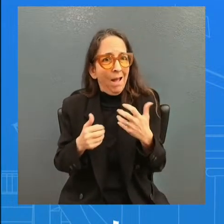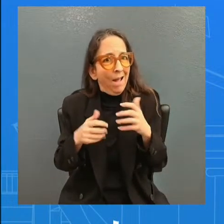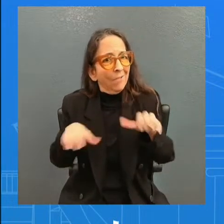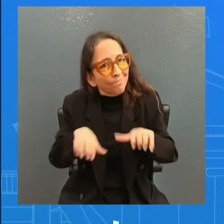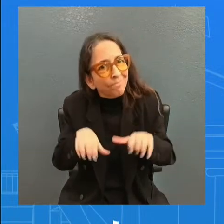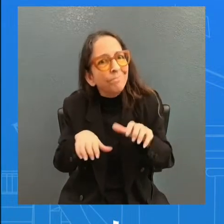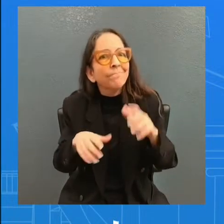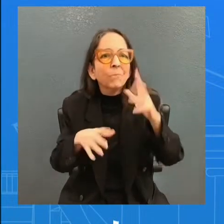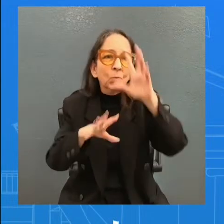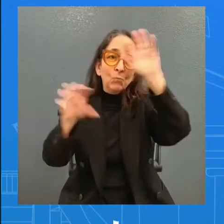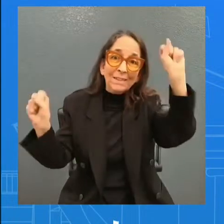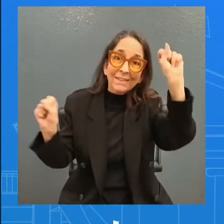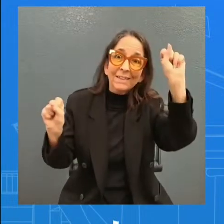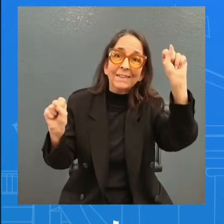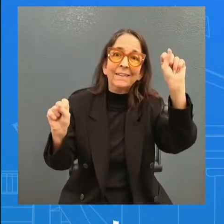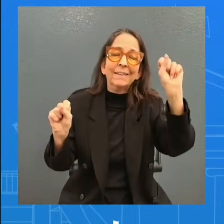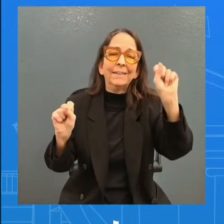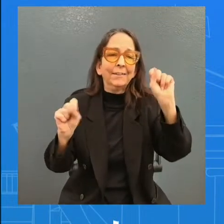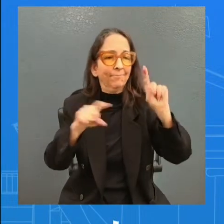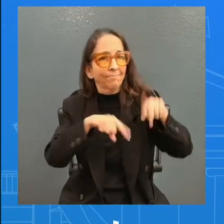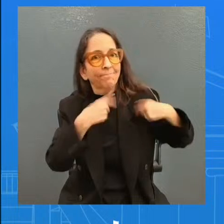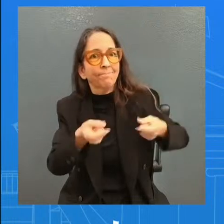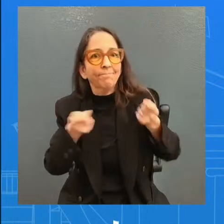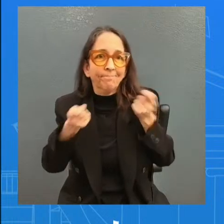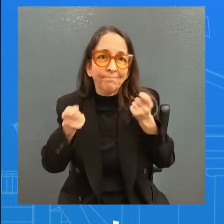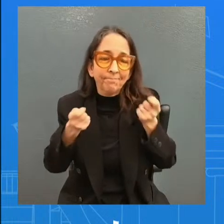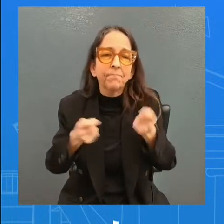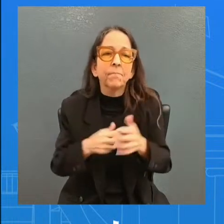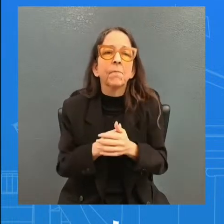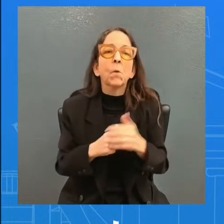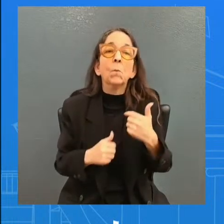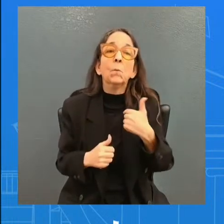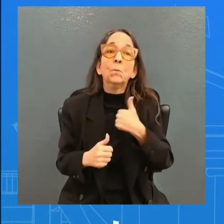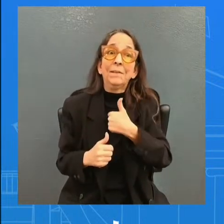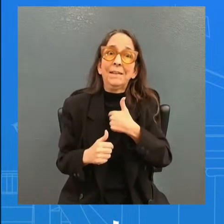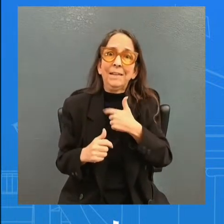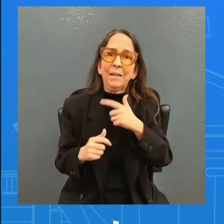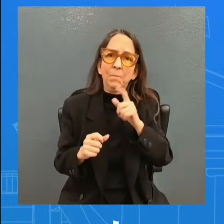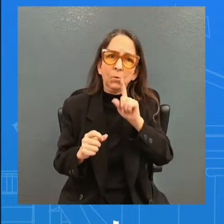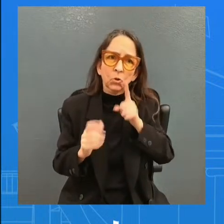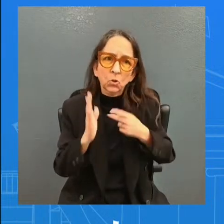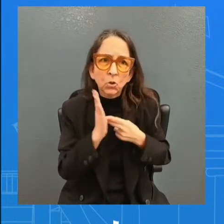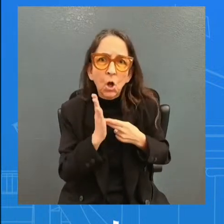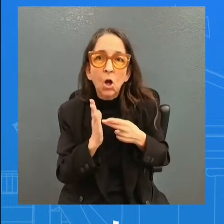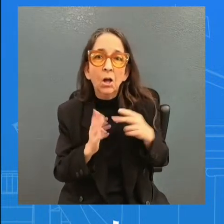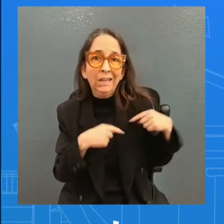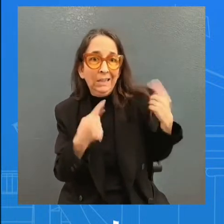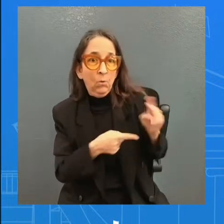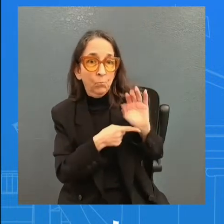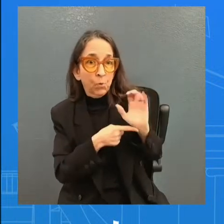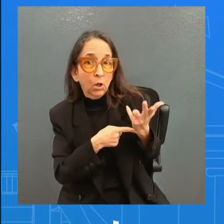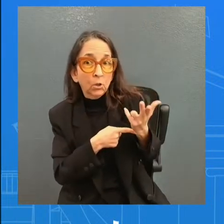directed the -- we made sure that -- since March, when this was detected -- to protect the public health, protect animal health,